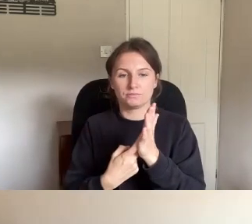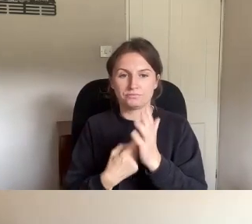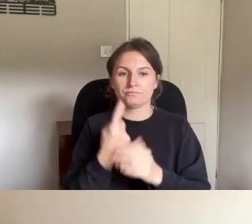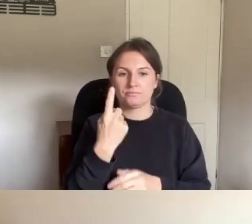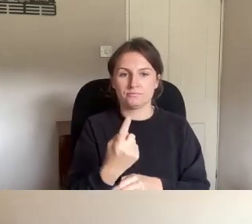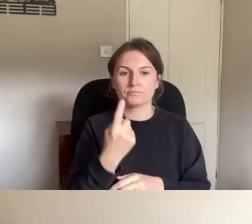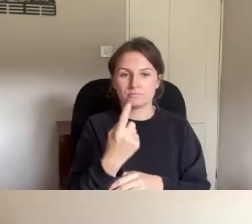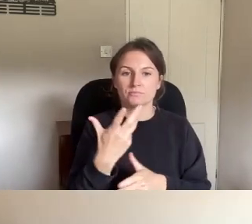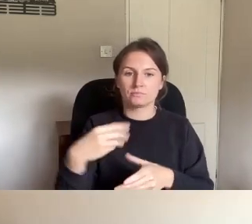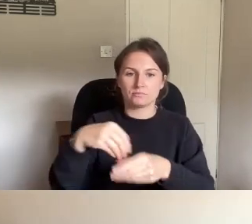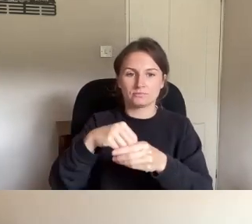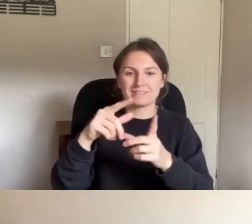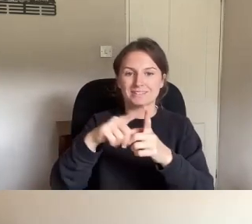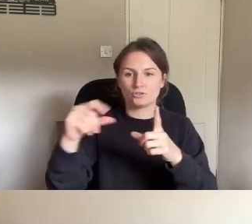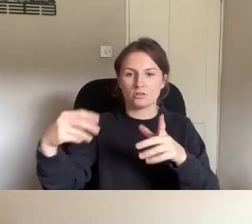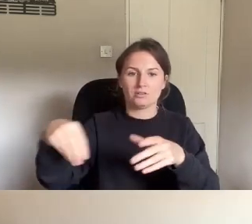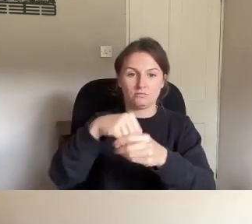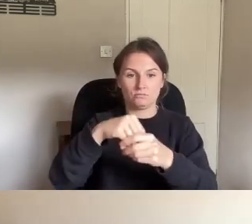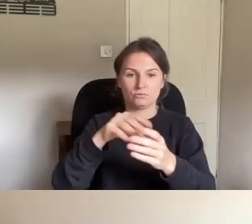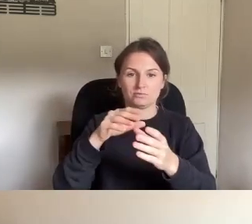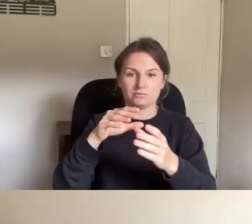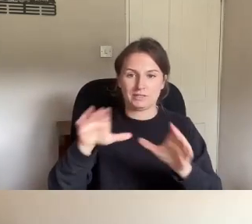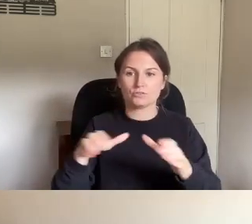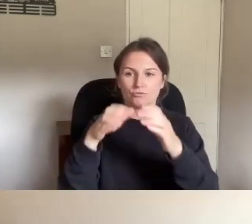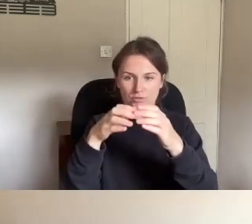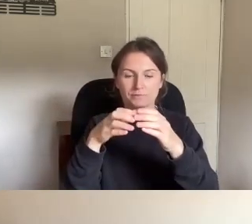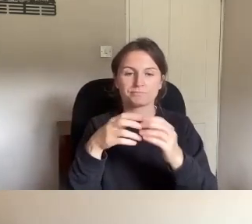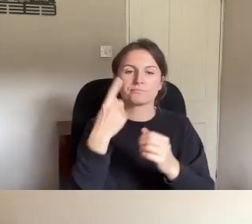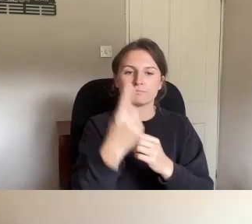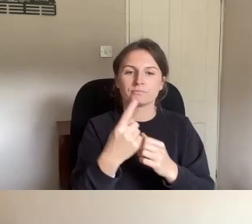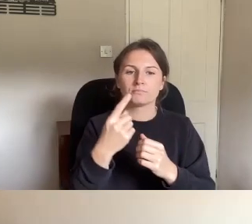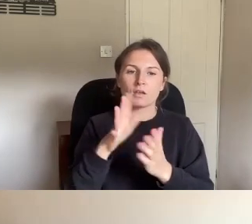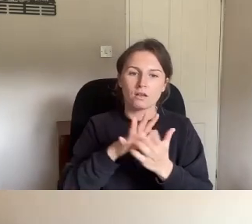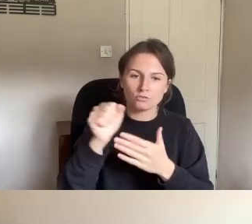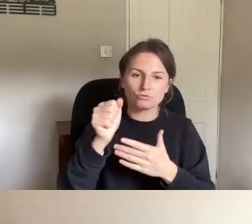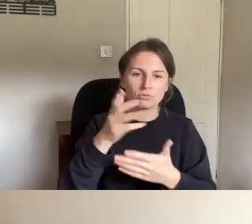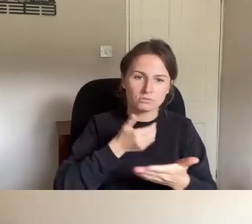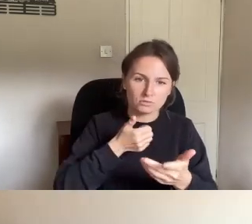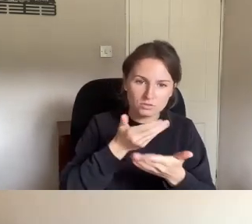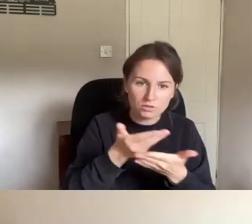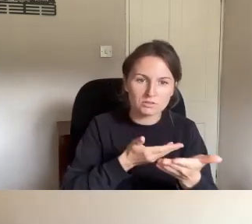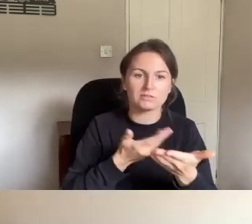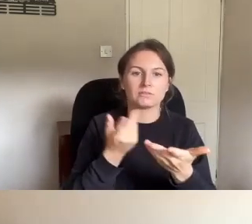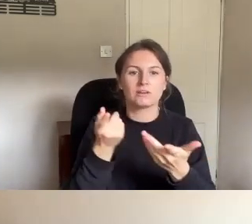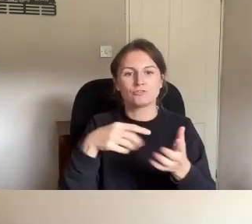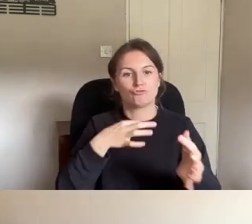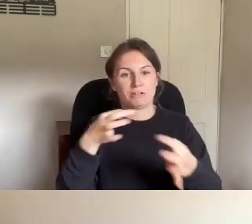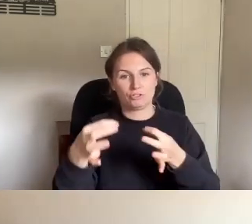for the digital inclusion category. Tom is a cultural consultant, strategist, and writer who works with disabled-led